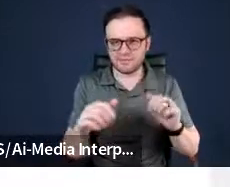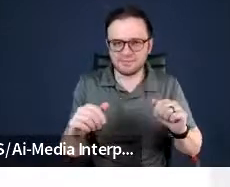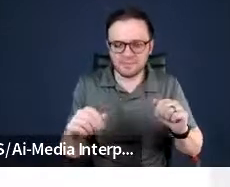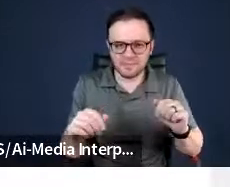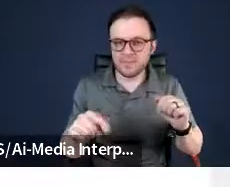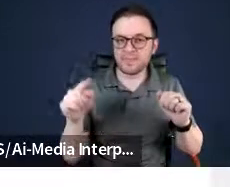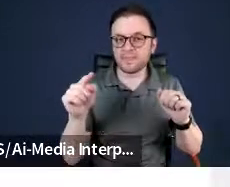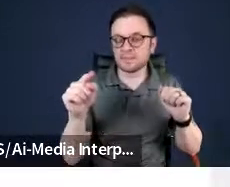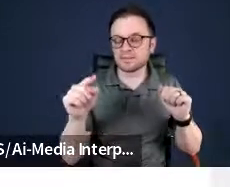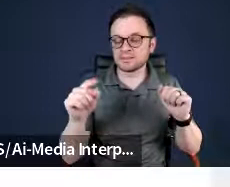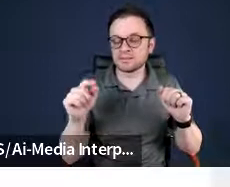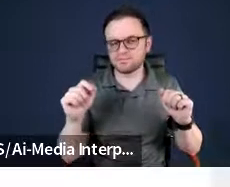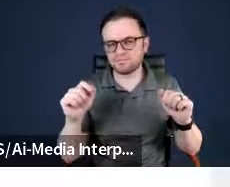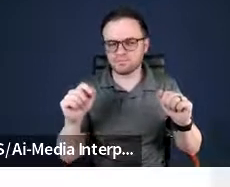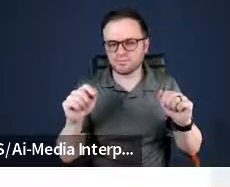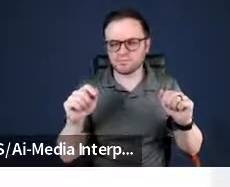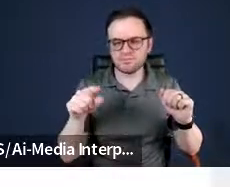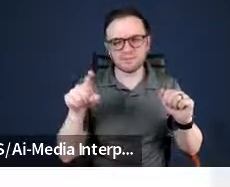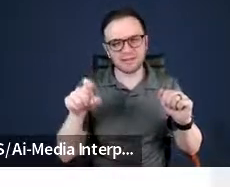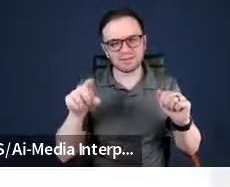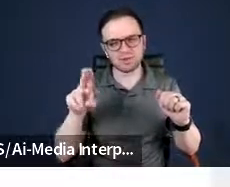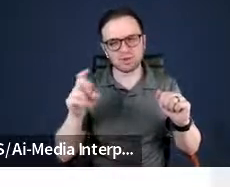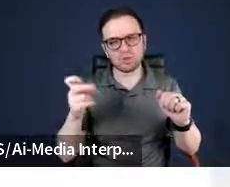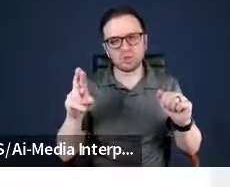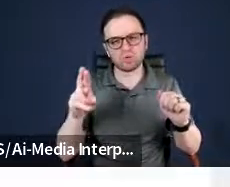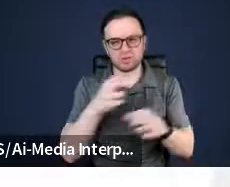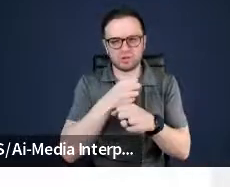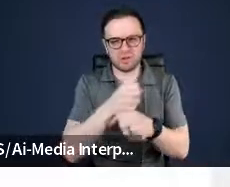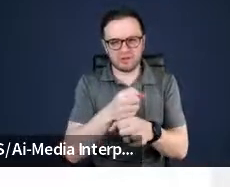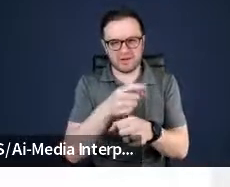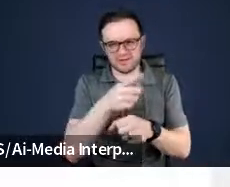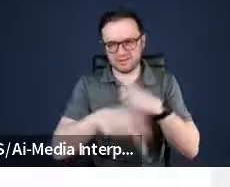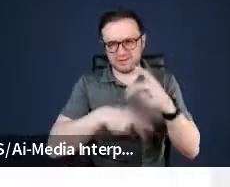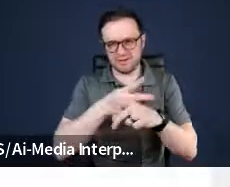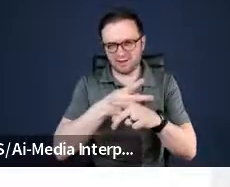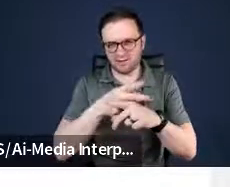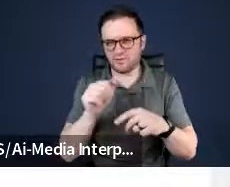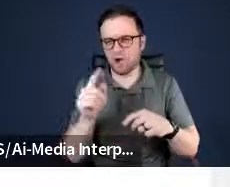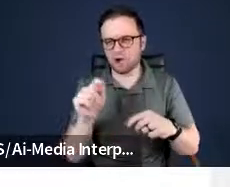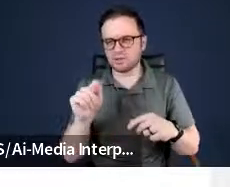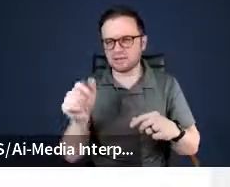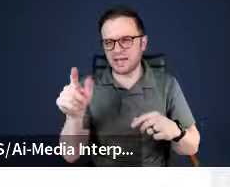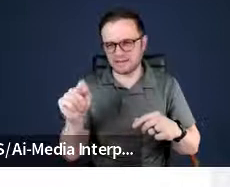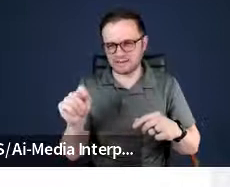There is an example, I had to skip down but there is an example of alt text on a graphic